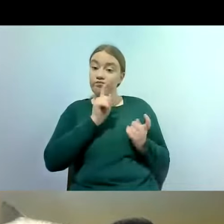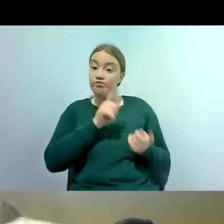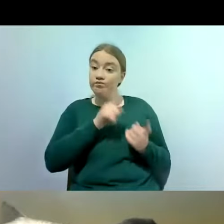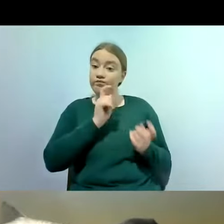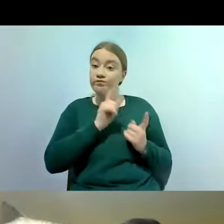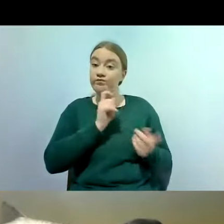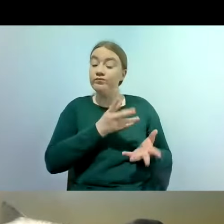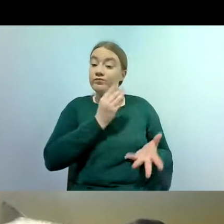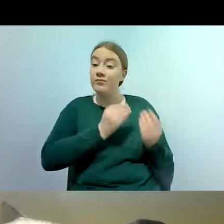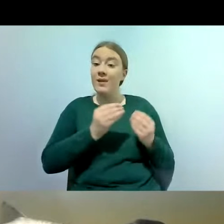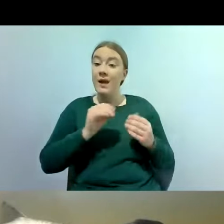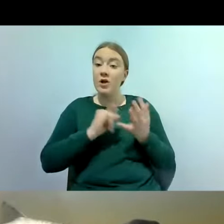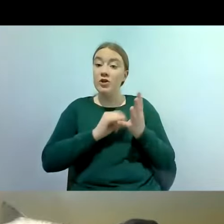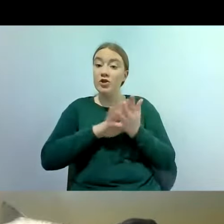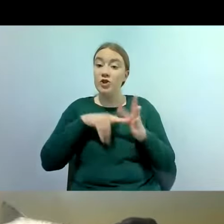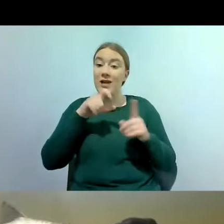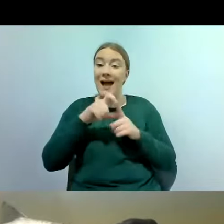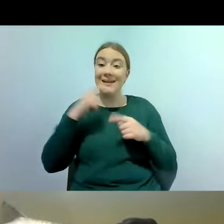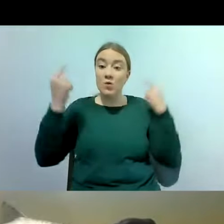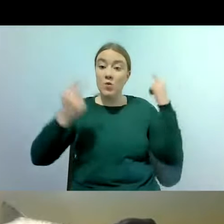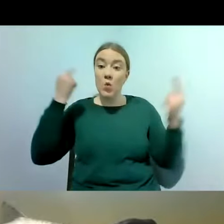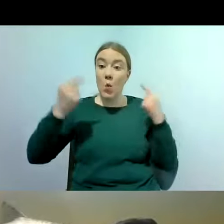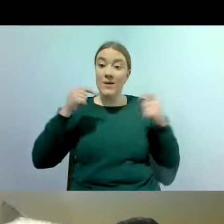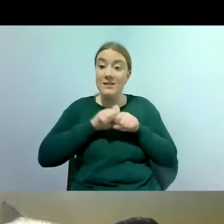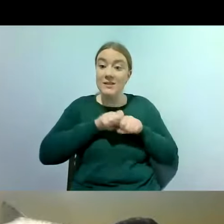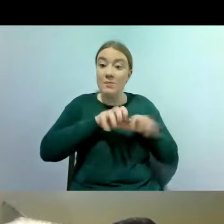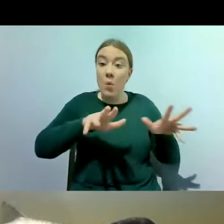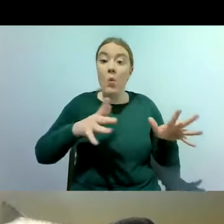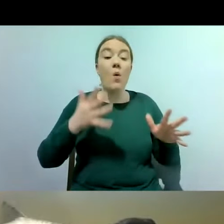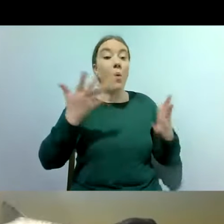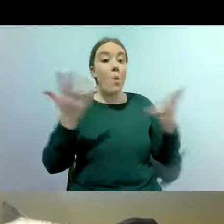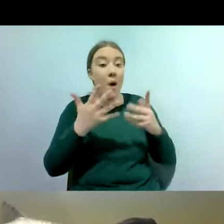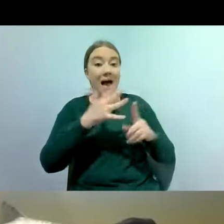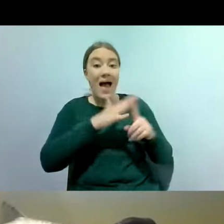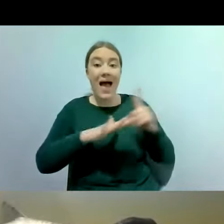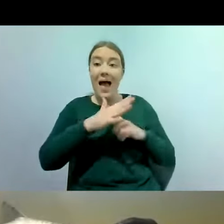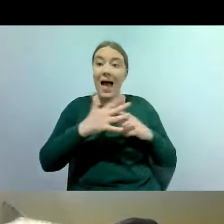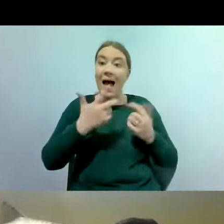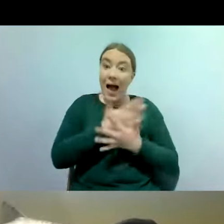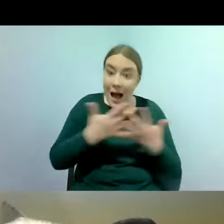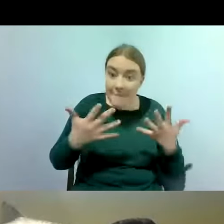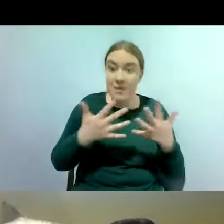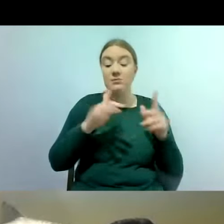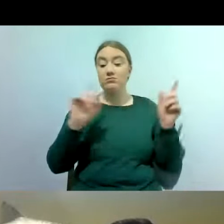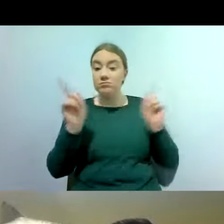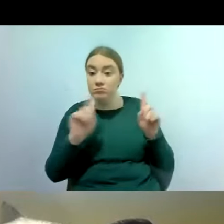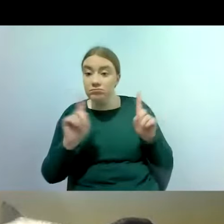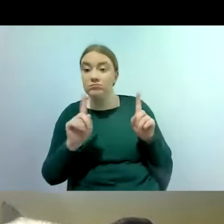shad spawning and look at the areas where they're spawning and the intensity and how much spawning